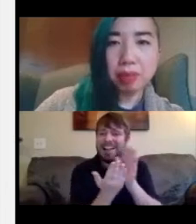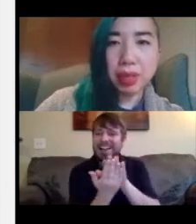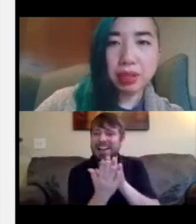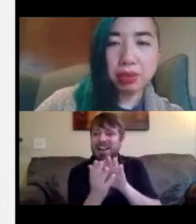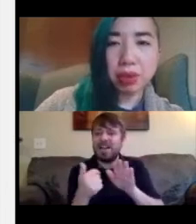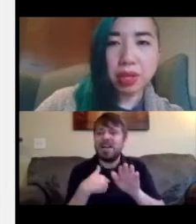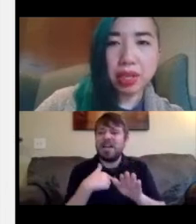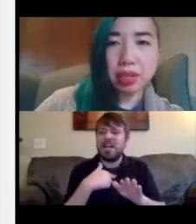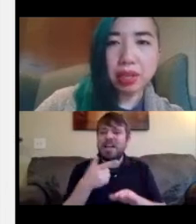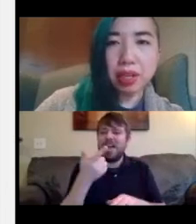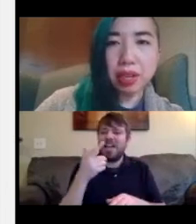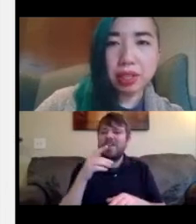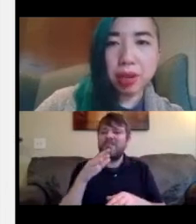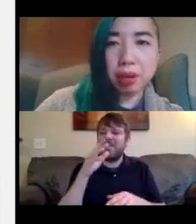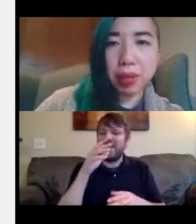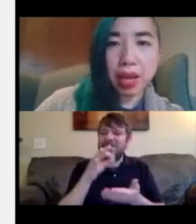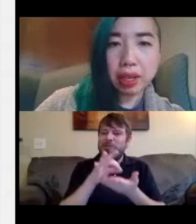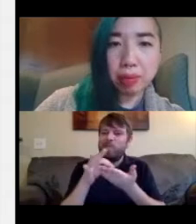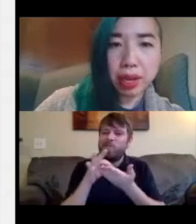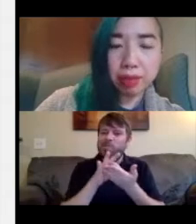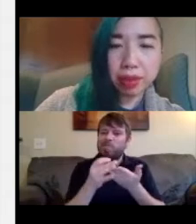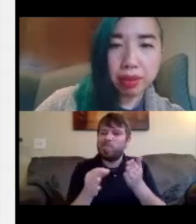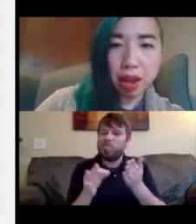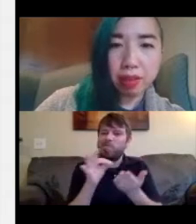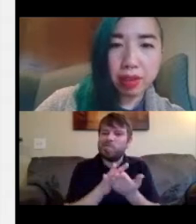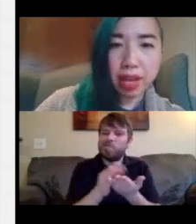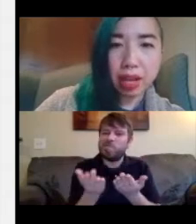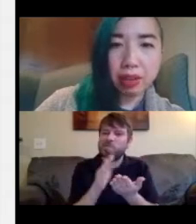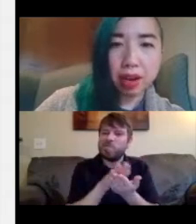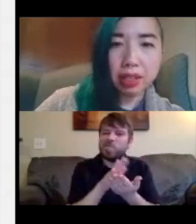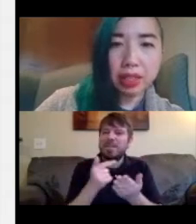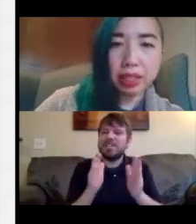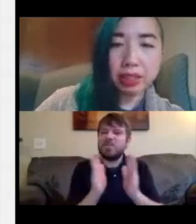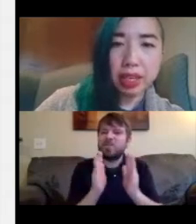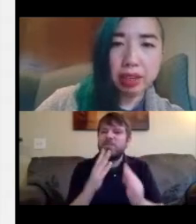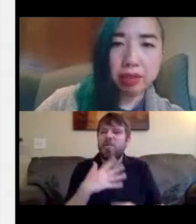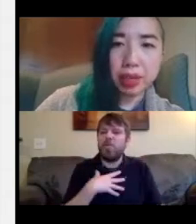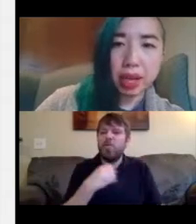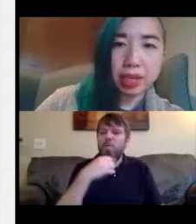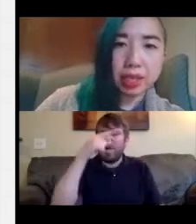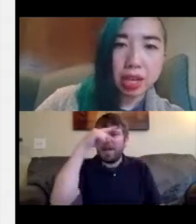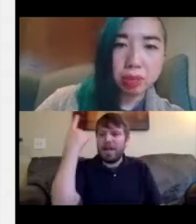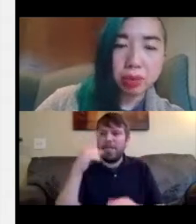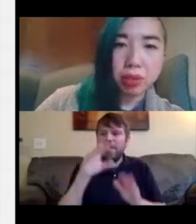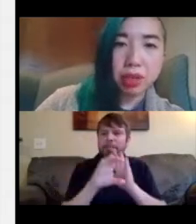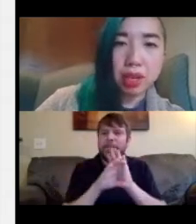Beach, Oregon; a small black-and-white photograph of a cattle crossing taken from behind a dashboard